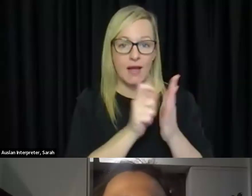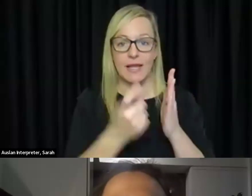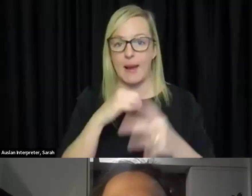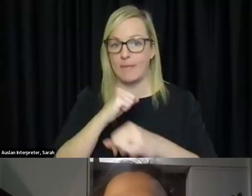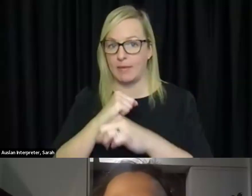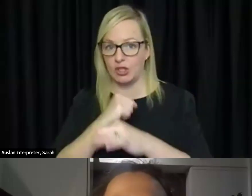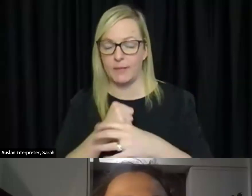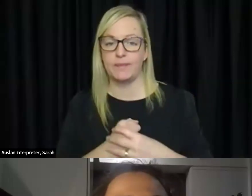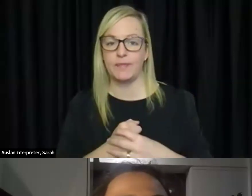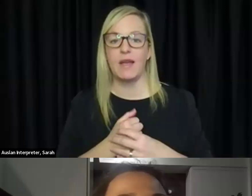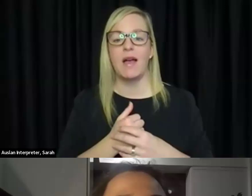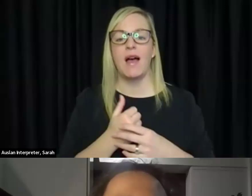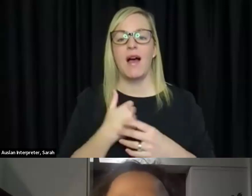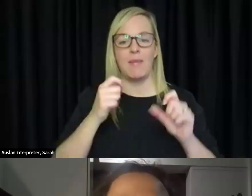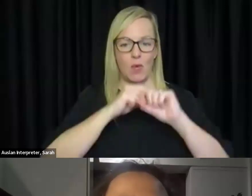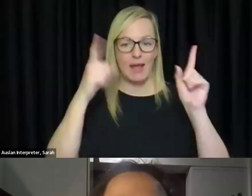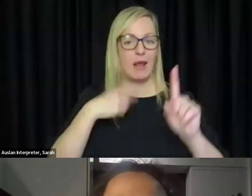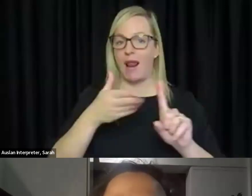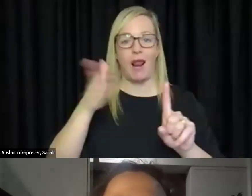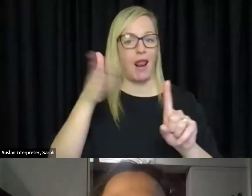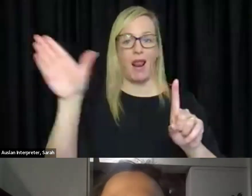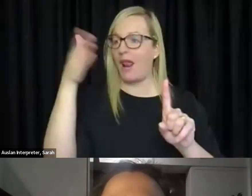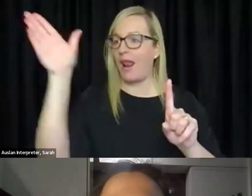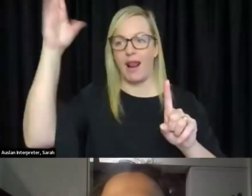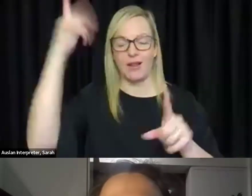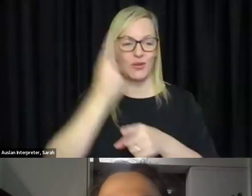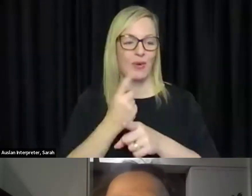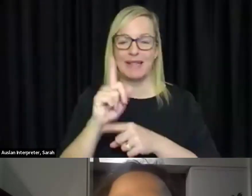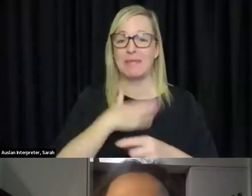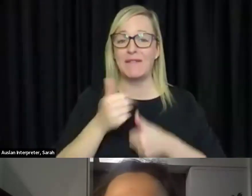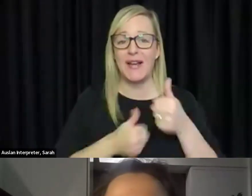I am aware that I am going on and on but this is just my favourite topic ever, so people cut me off